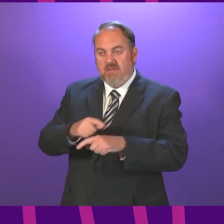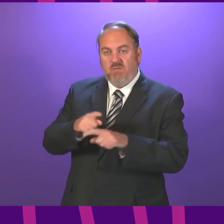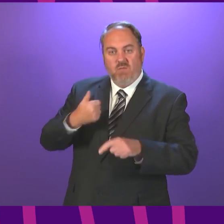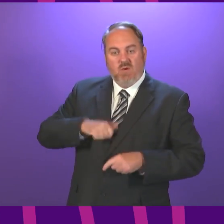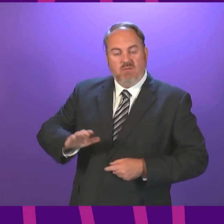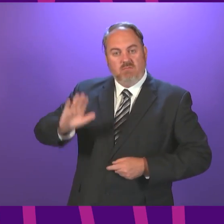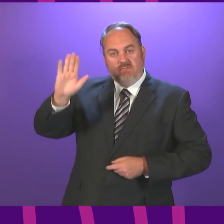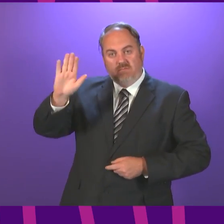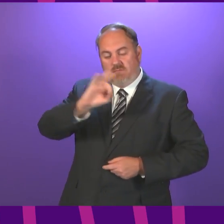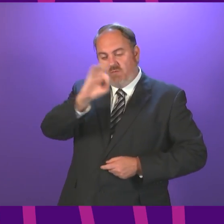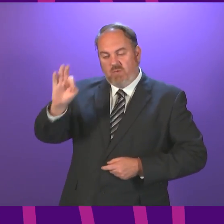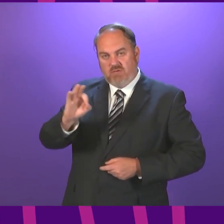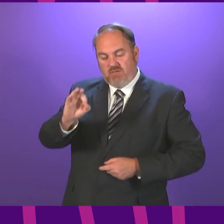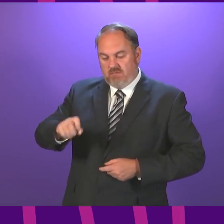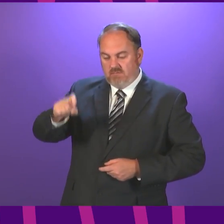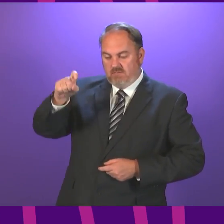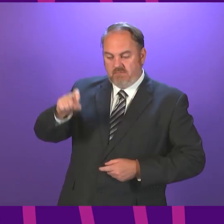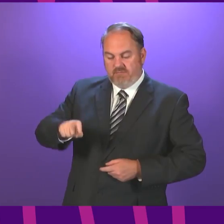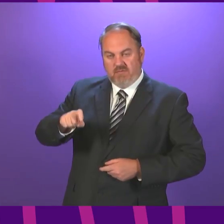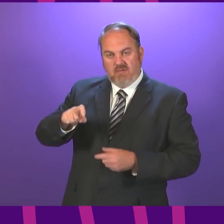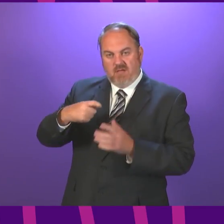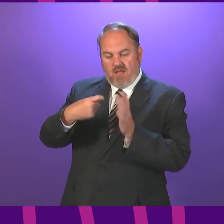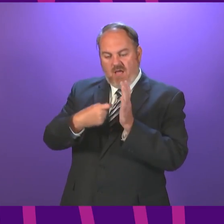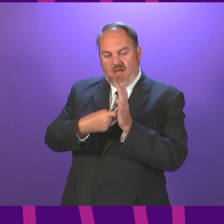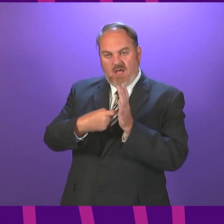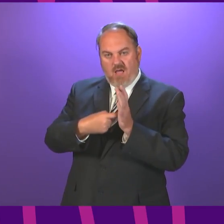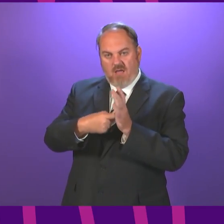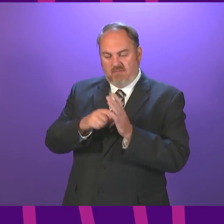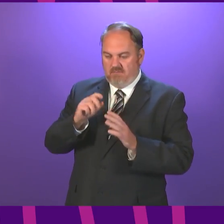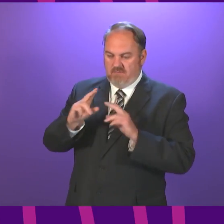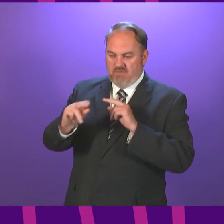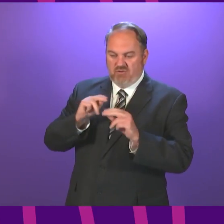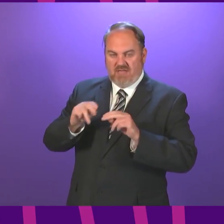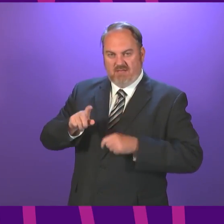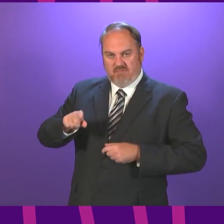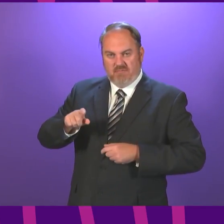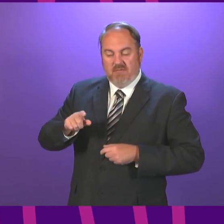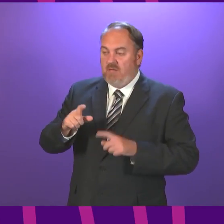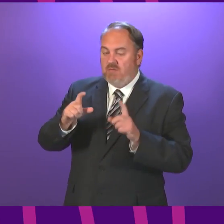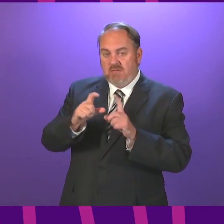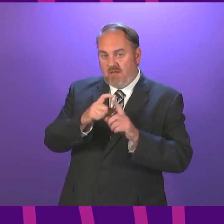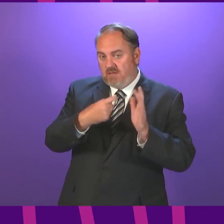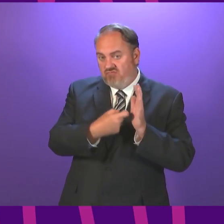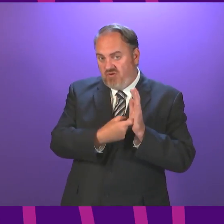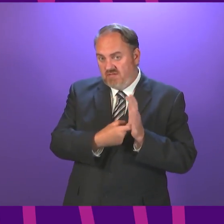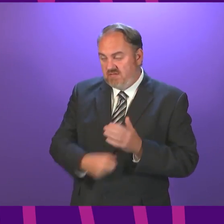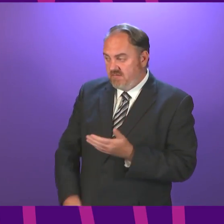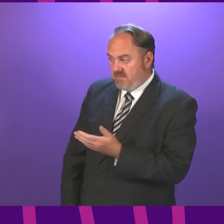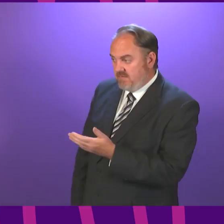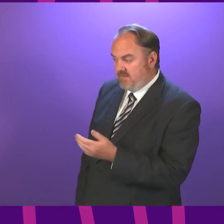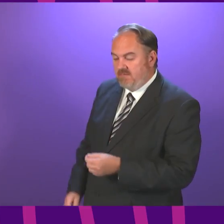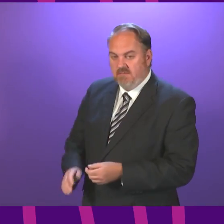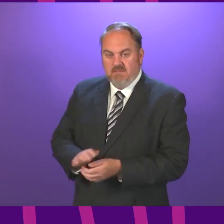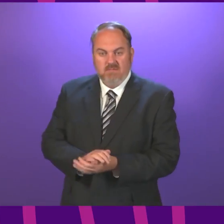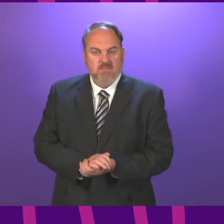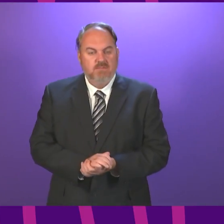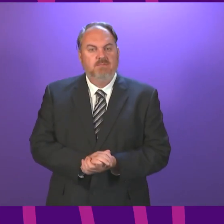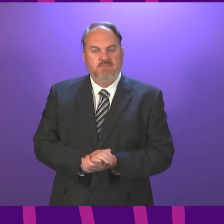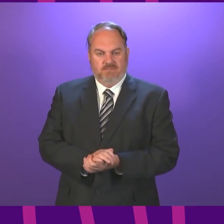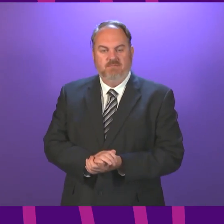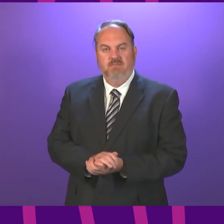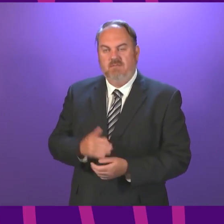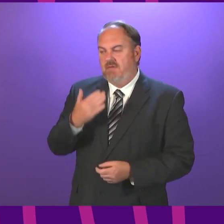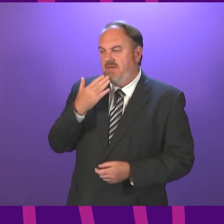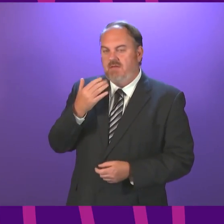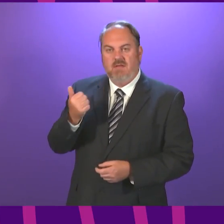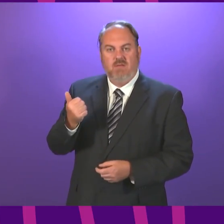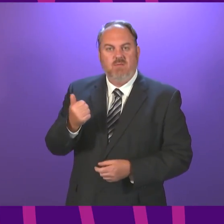a question could put an R in the chat function now.